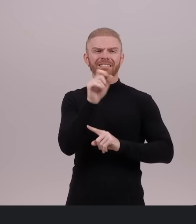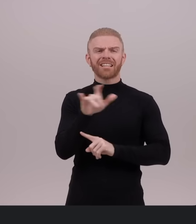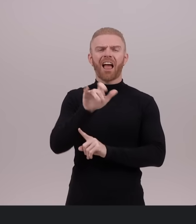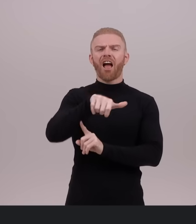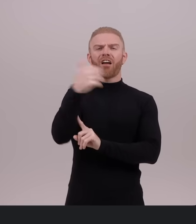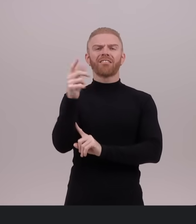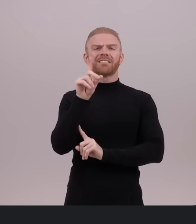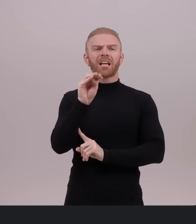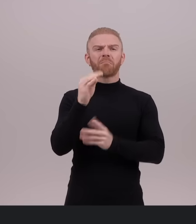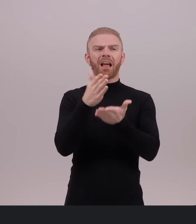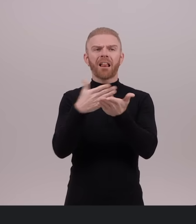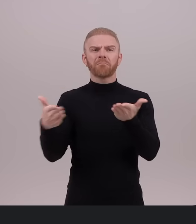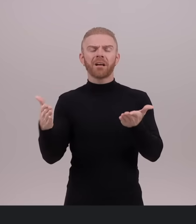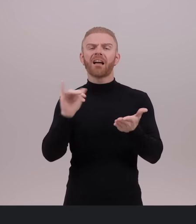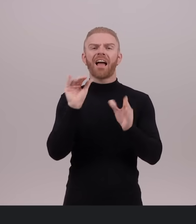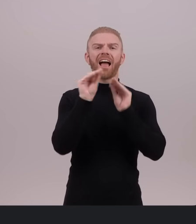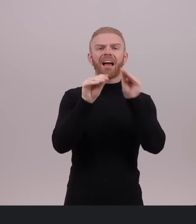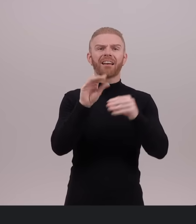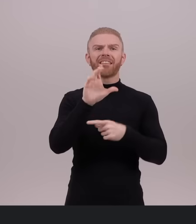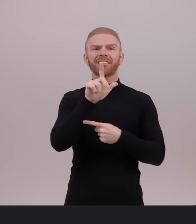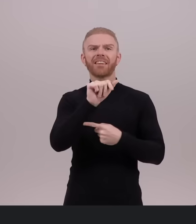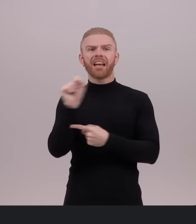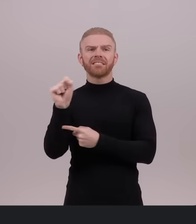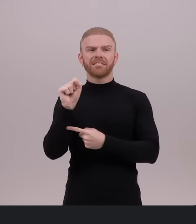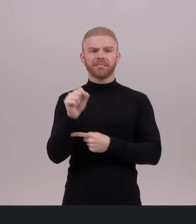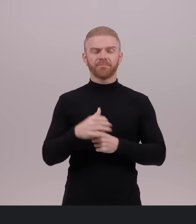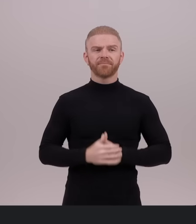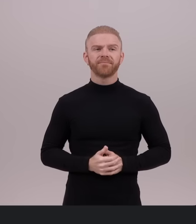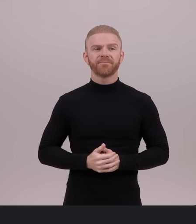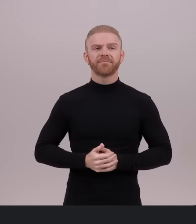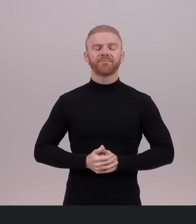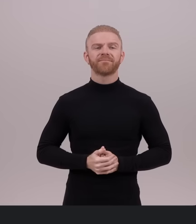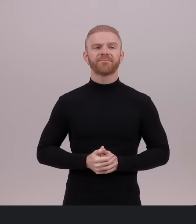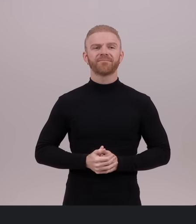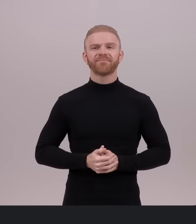a little class like this one. Nice.